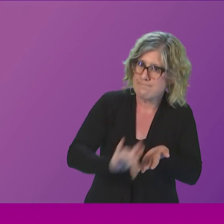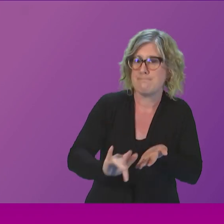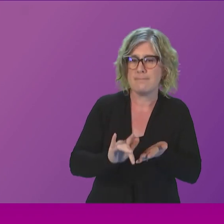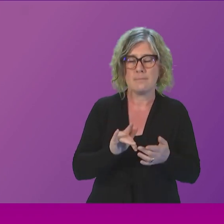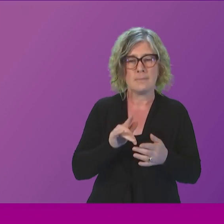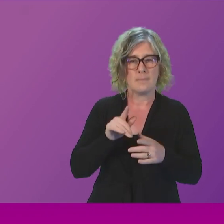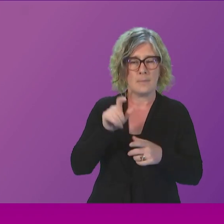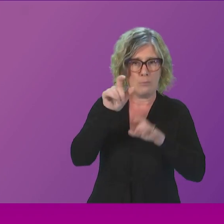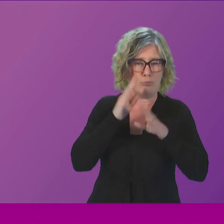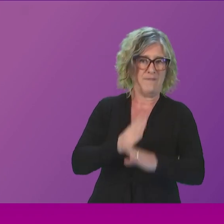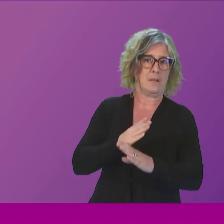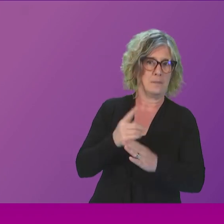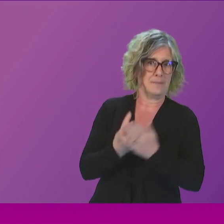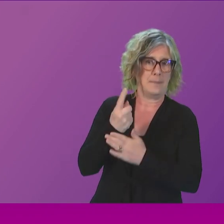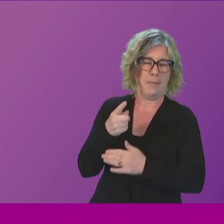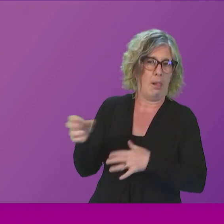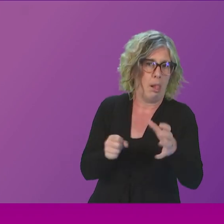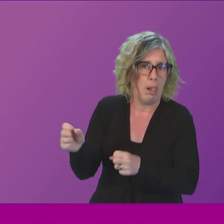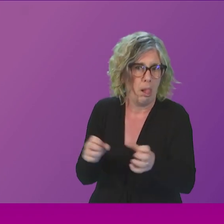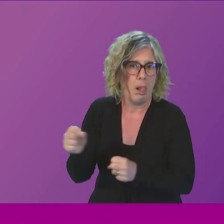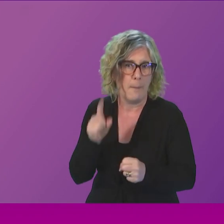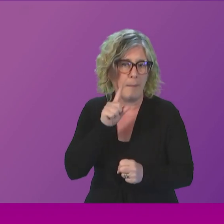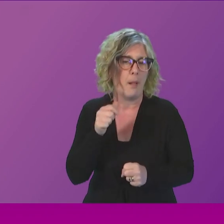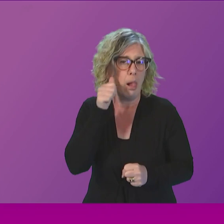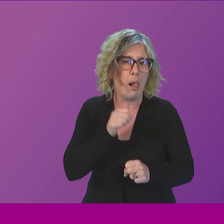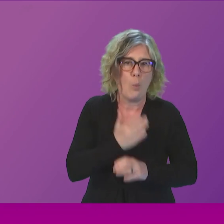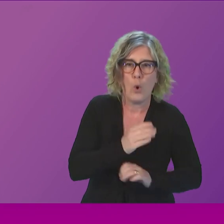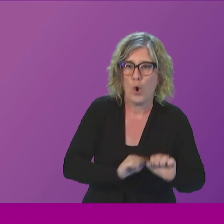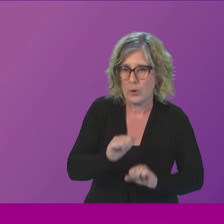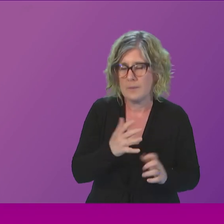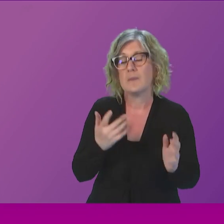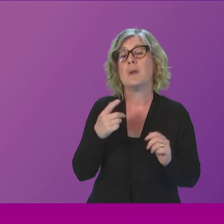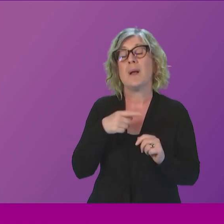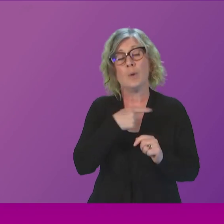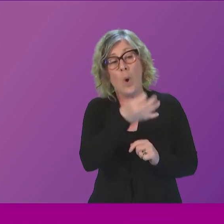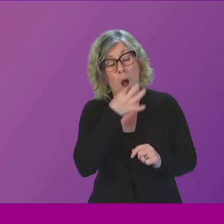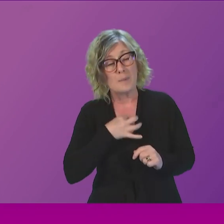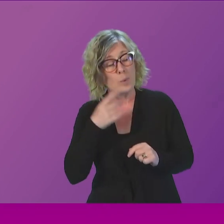On the very specific issue of looking at a licensing scheme that Foysol Choudhury raised